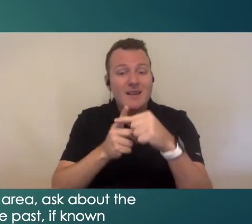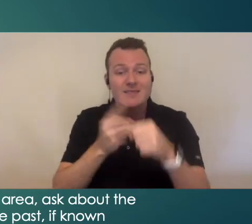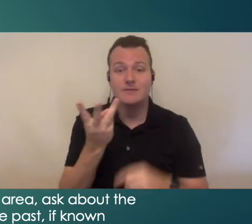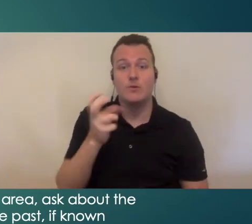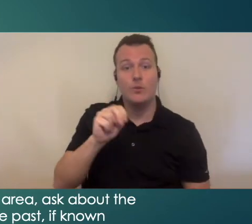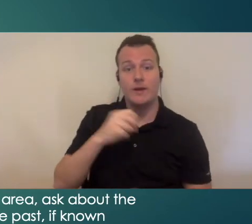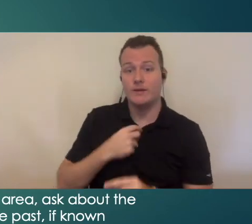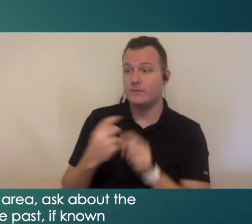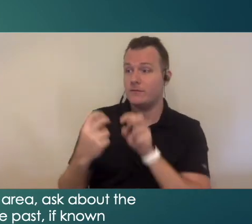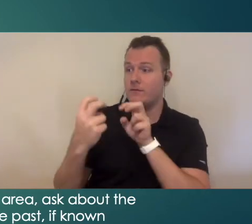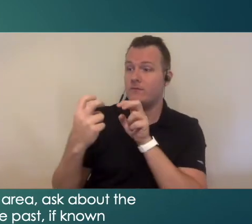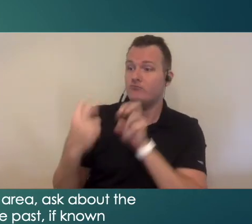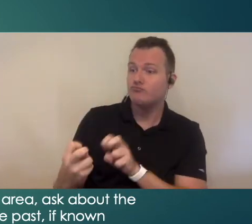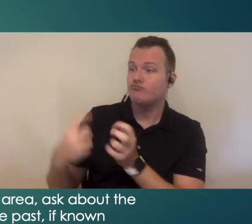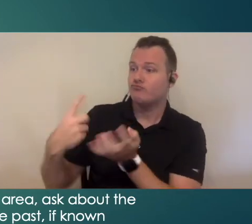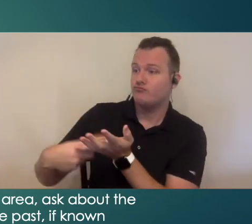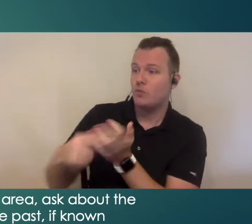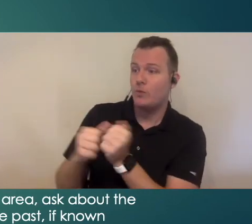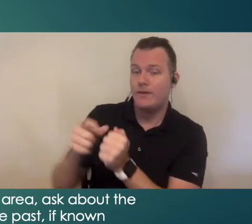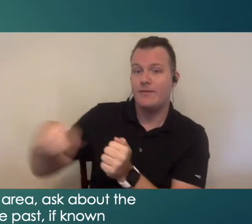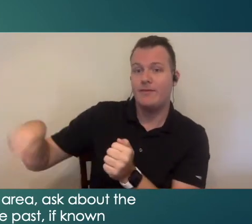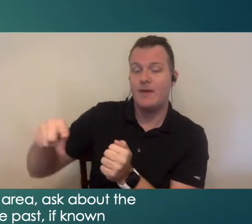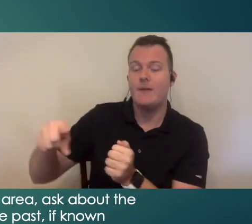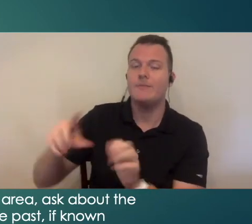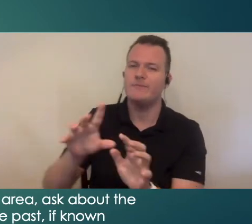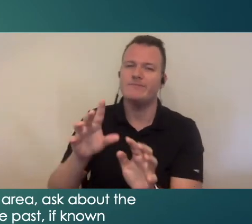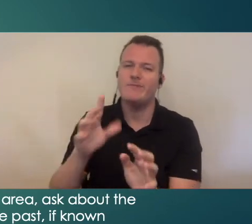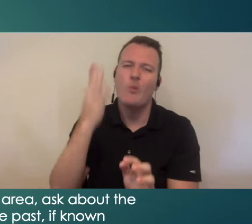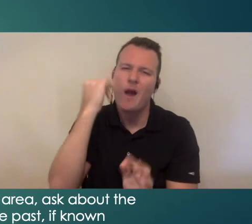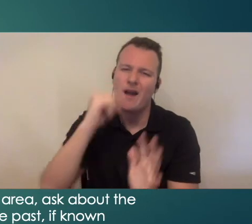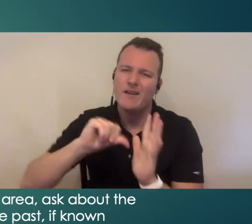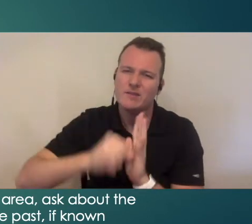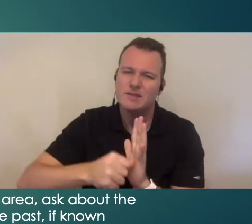talking to them because the reason I say this is everyone has different